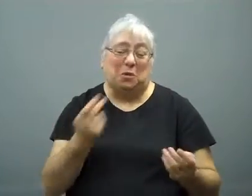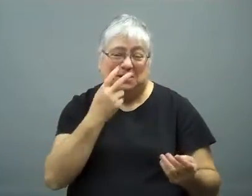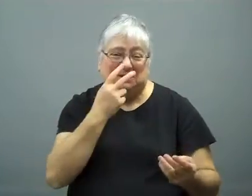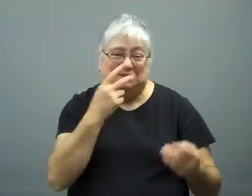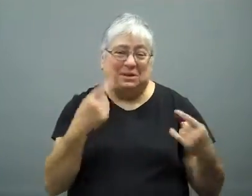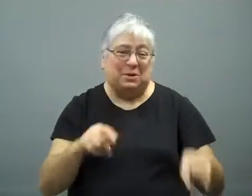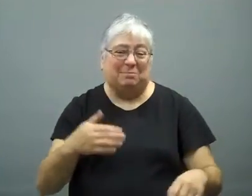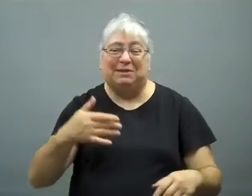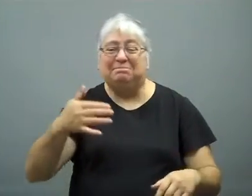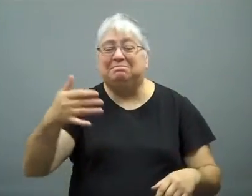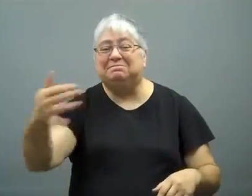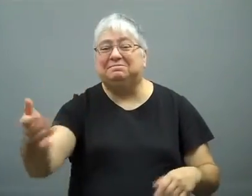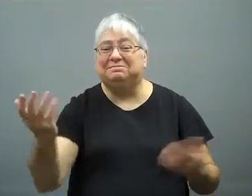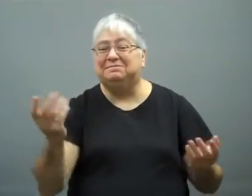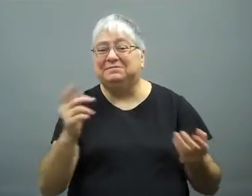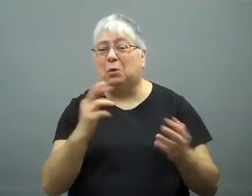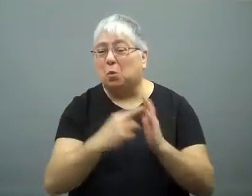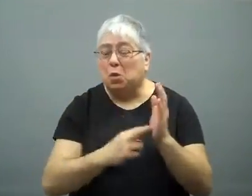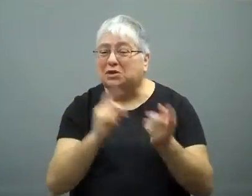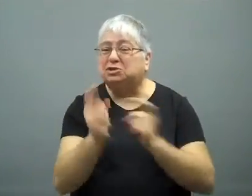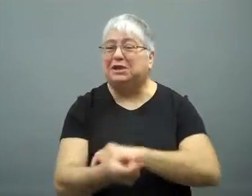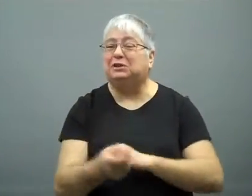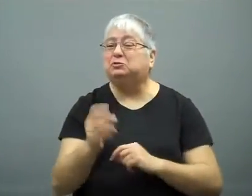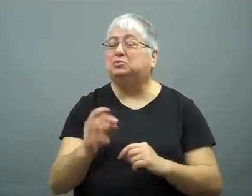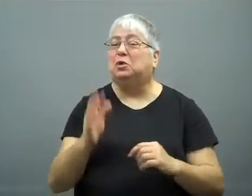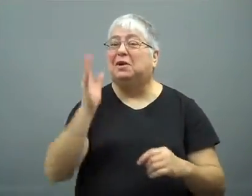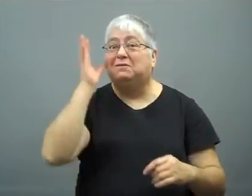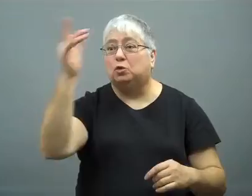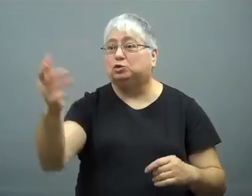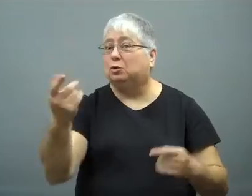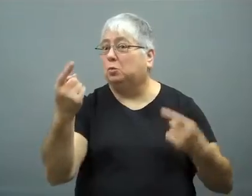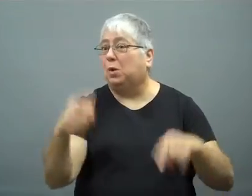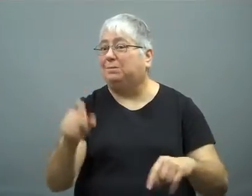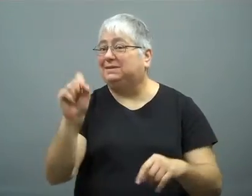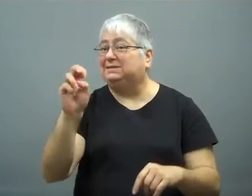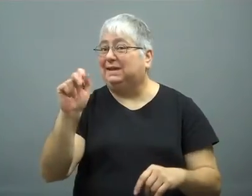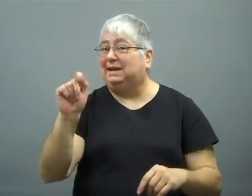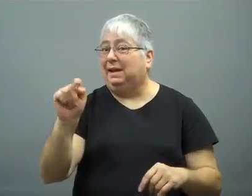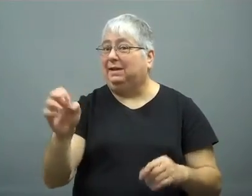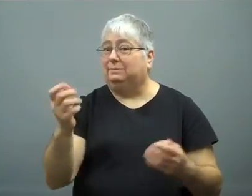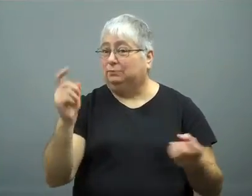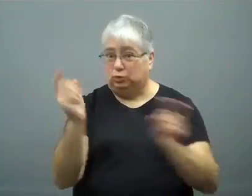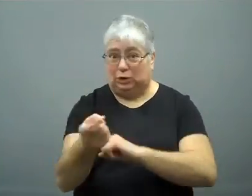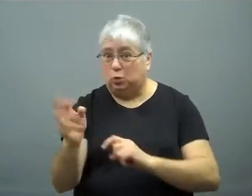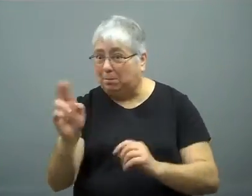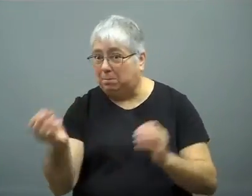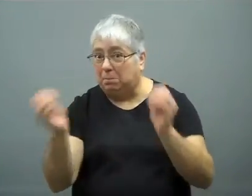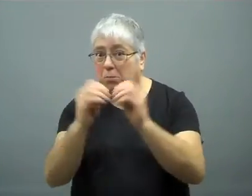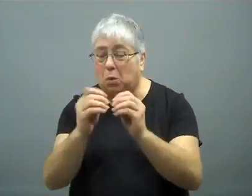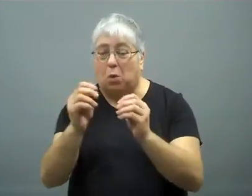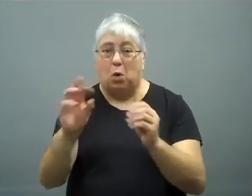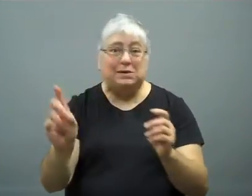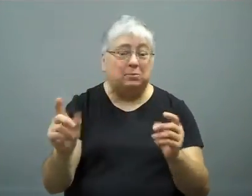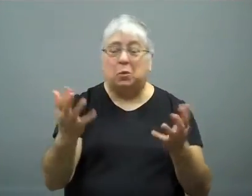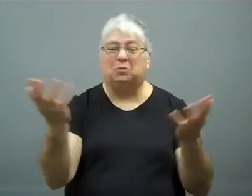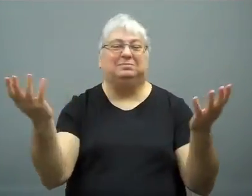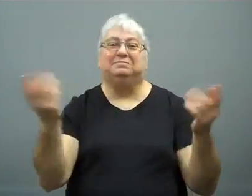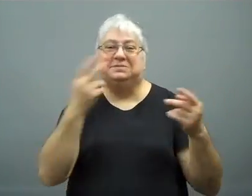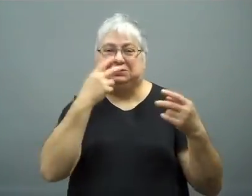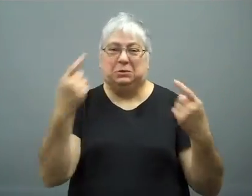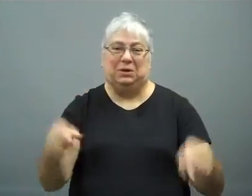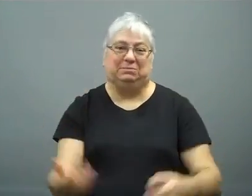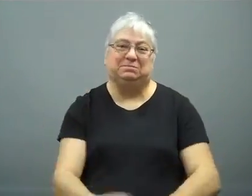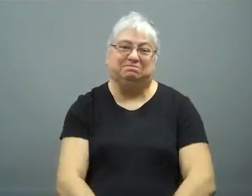We'll see if the rule changes or if the Senate becomes Republican controlled or not.